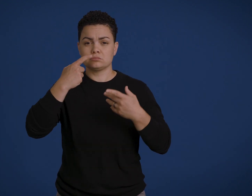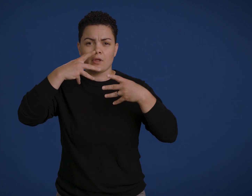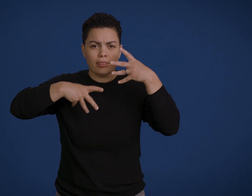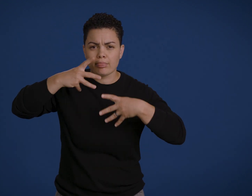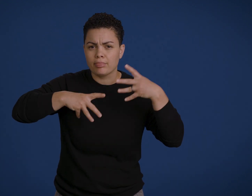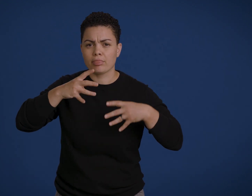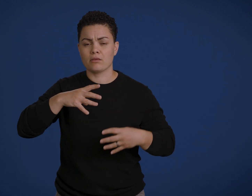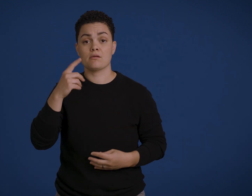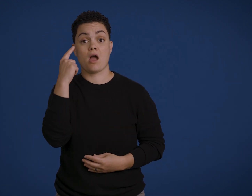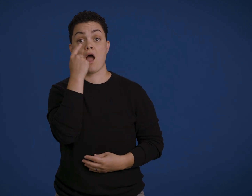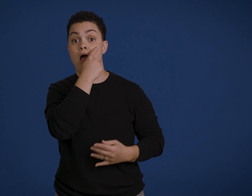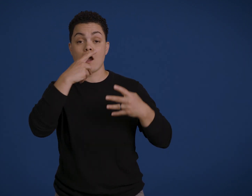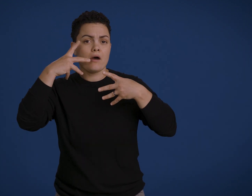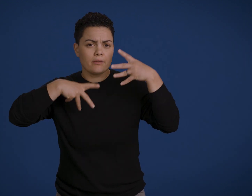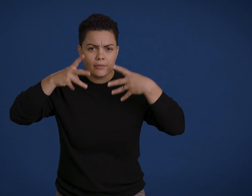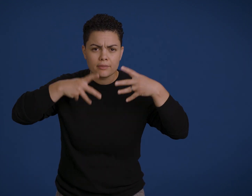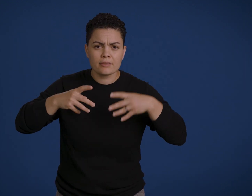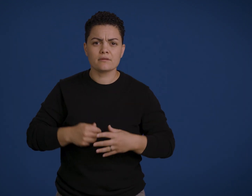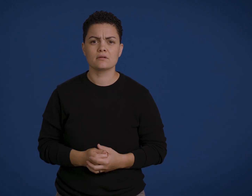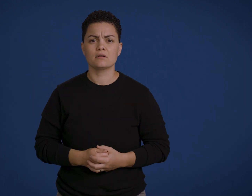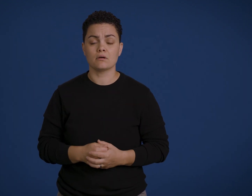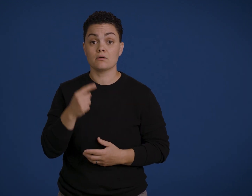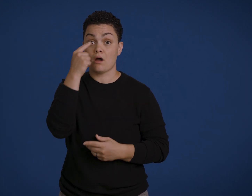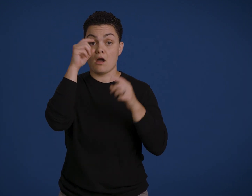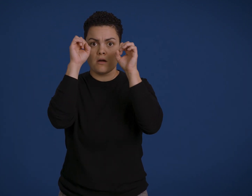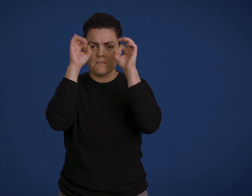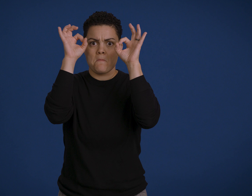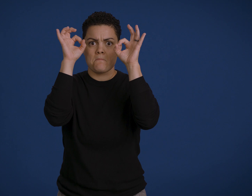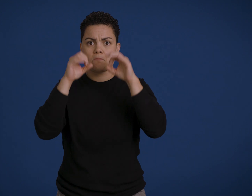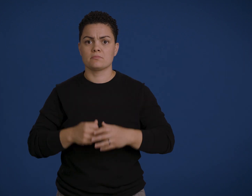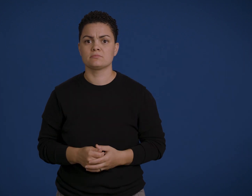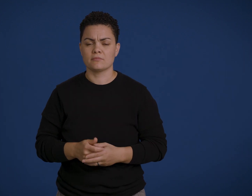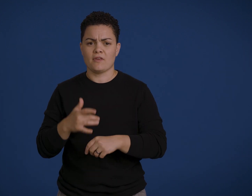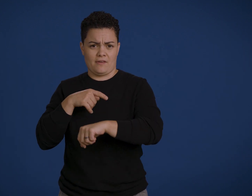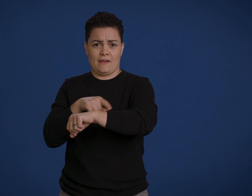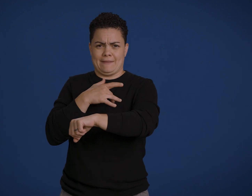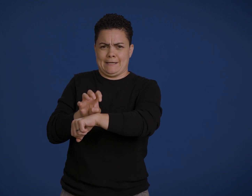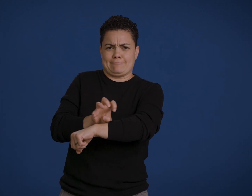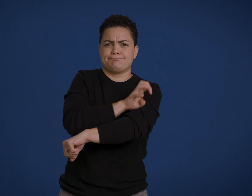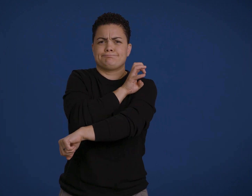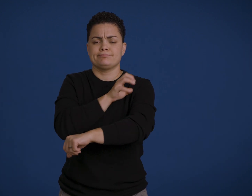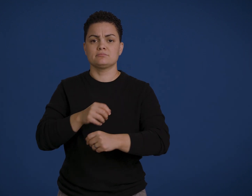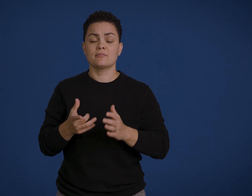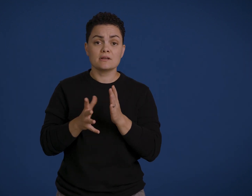a runny nose, watery eyes, dilated pupils, goosebumps,